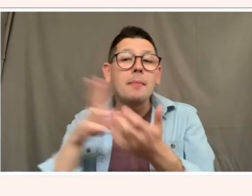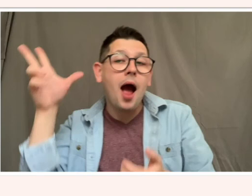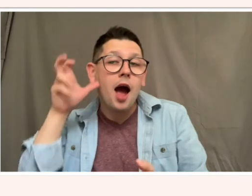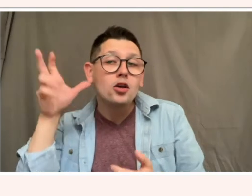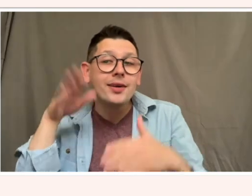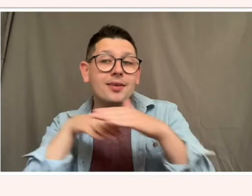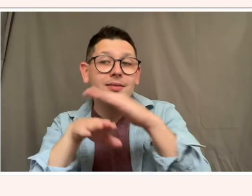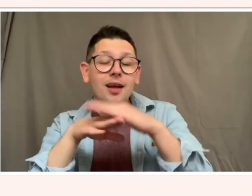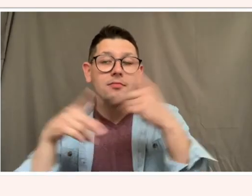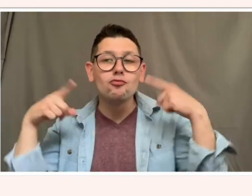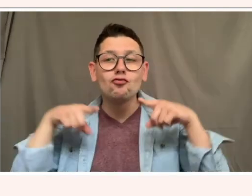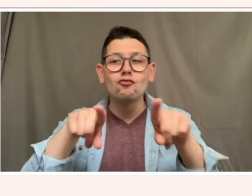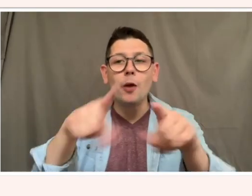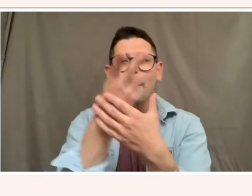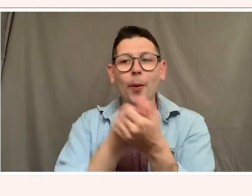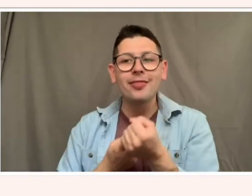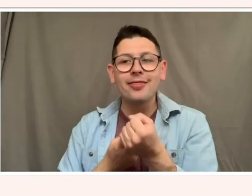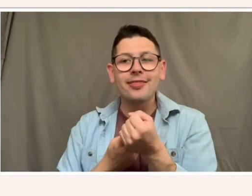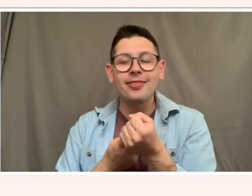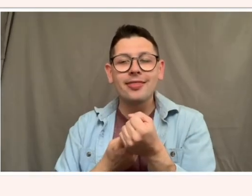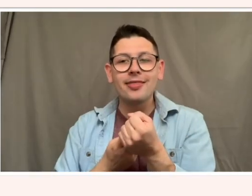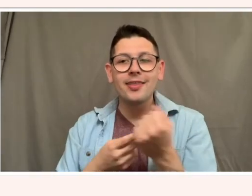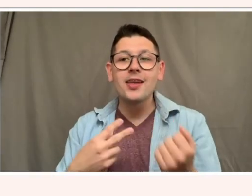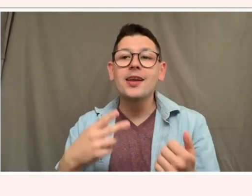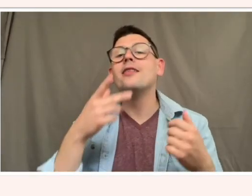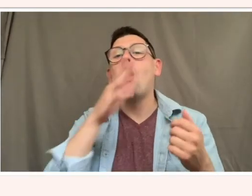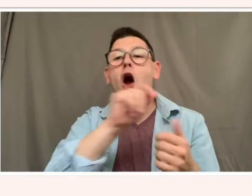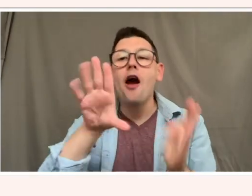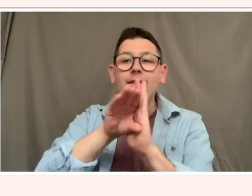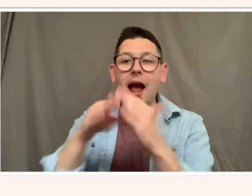And those can be visual materials in ASL